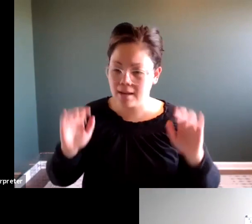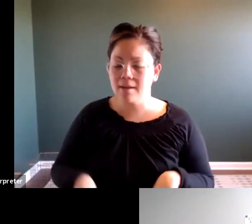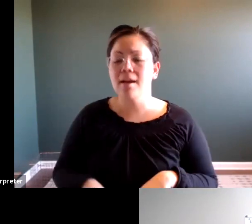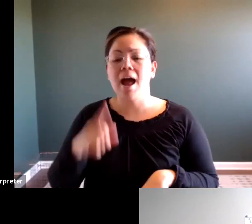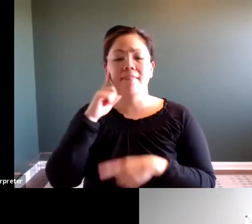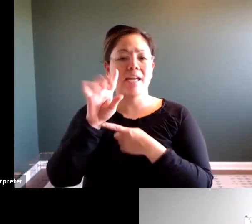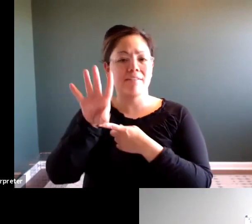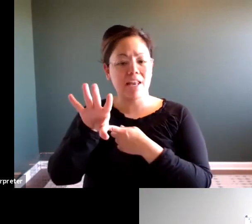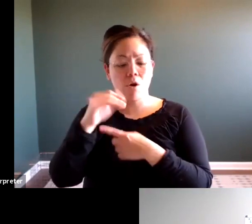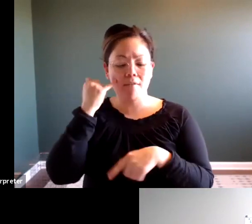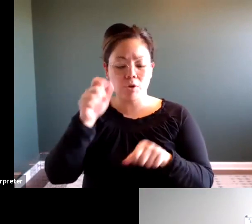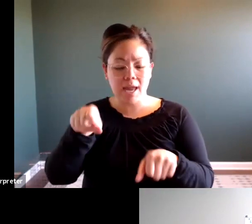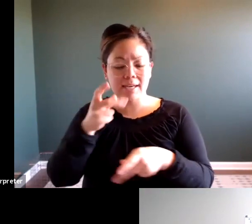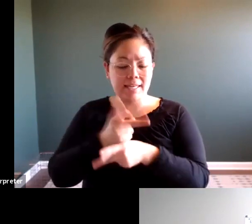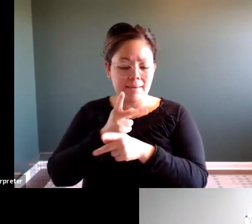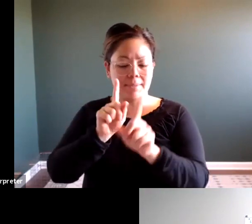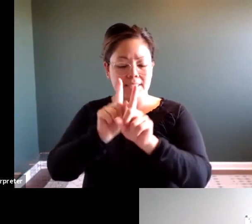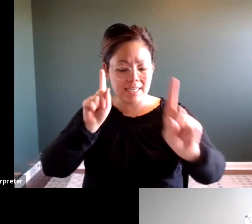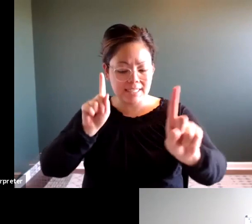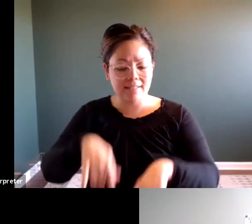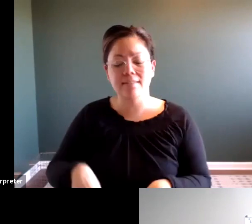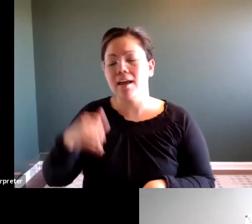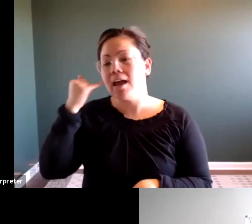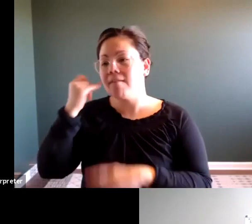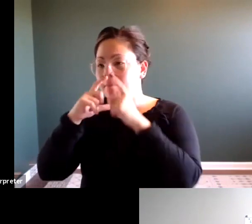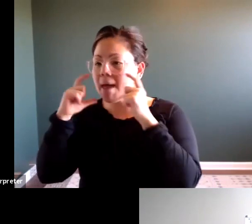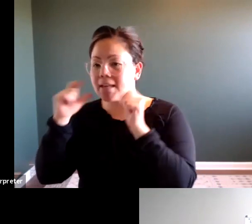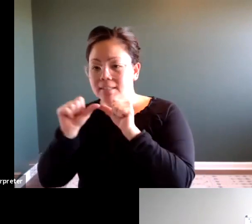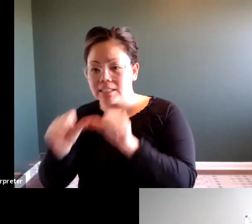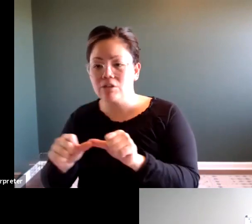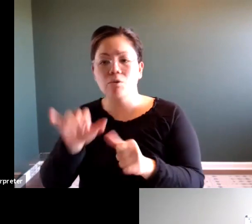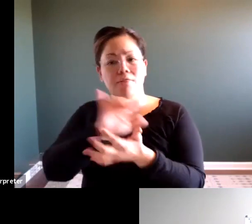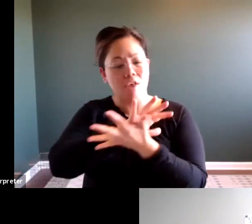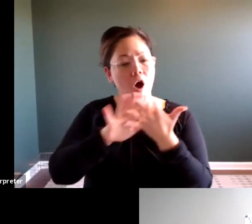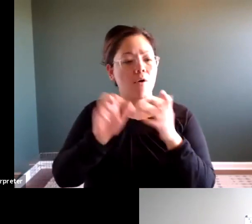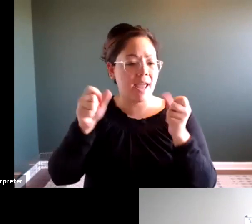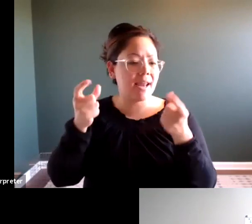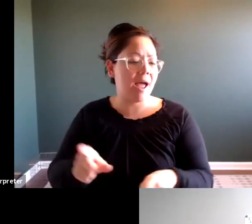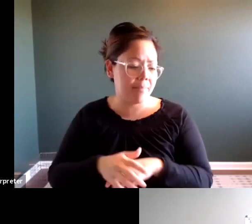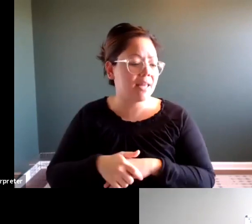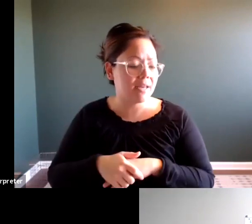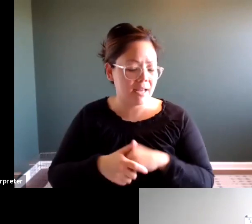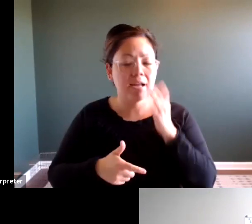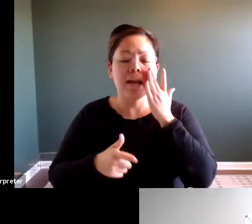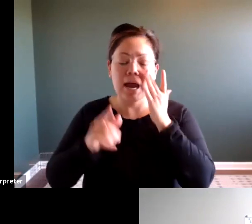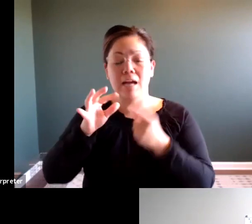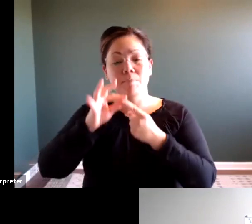if people were able to keep six feet of distance, if they're wearing their mask, those are all things that can happen. You know, especially if you're just kind of videotaping